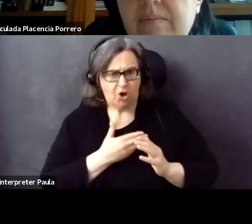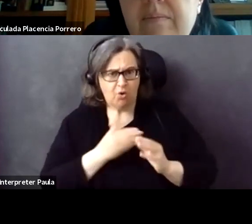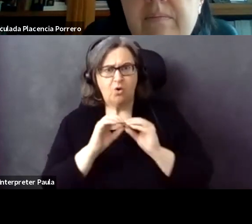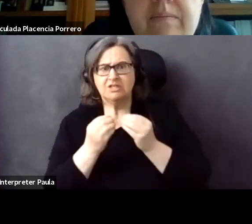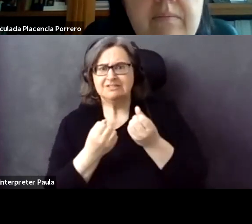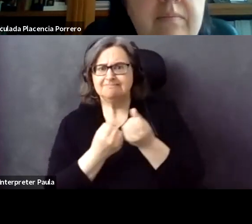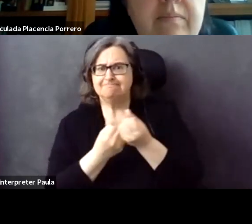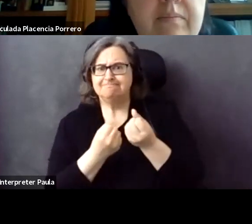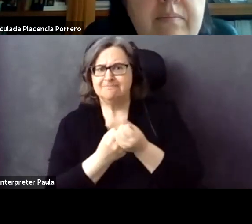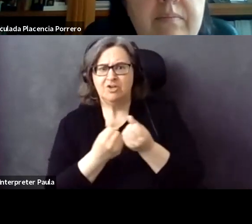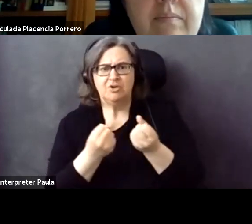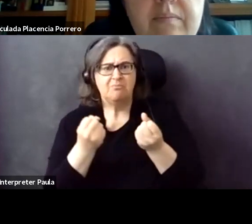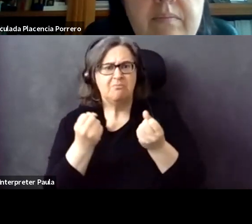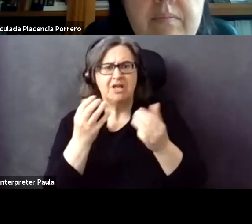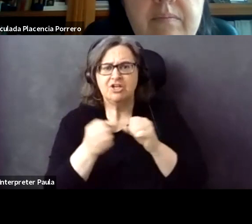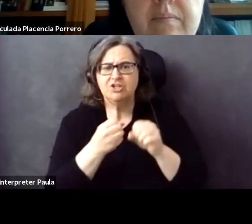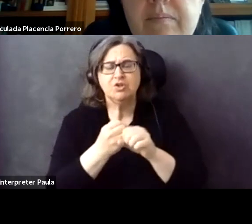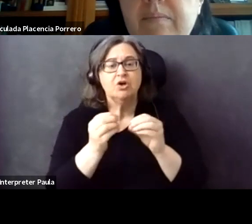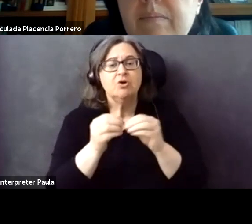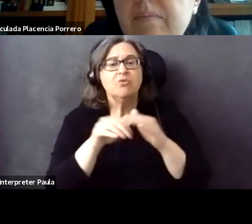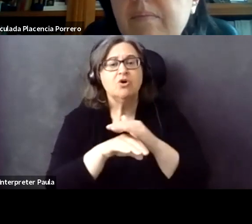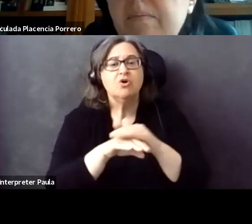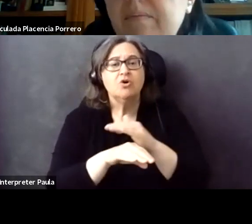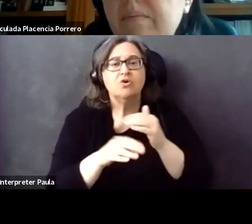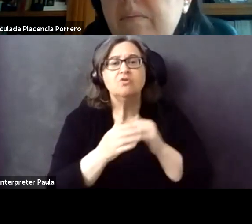As the association representing consumers and standardization, we have